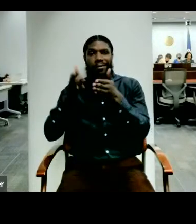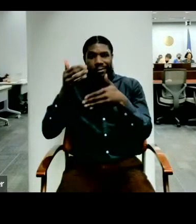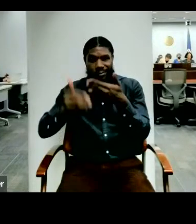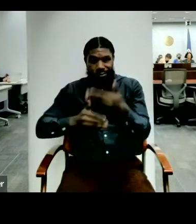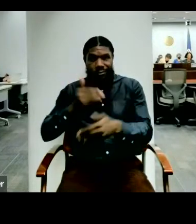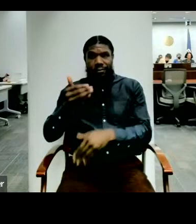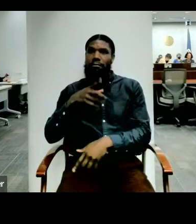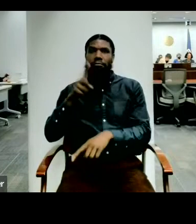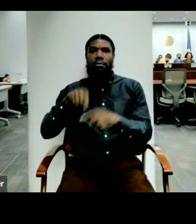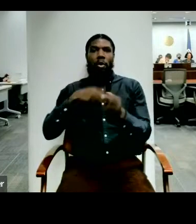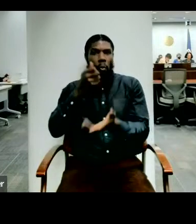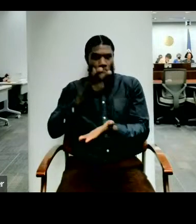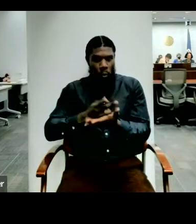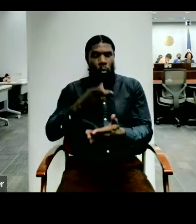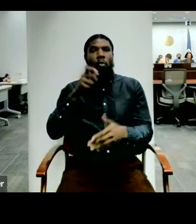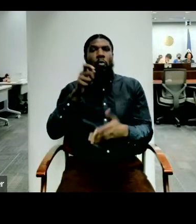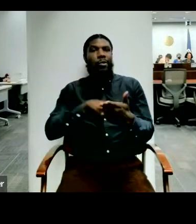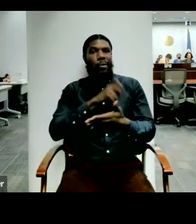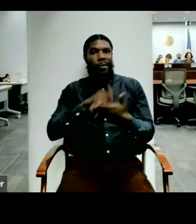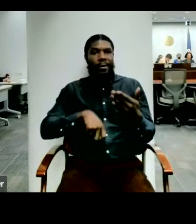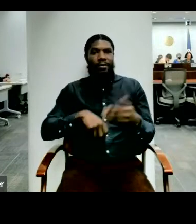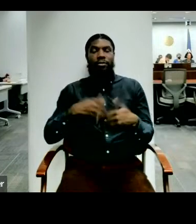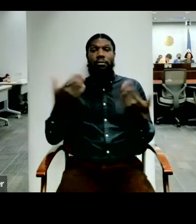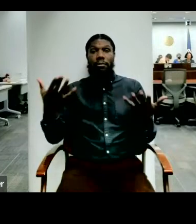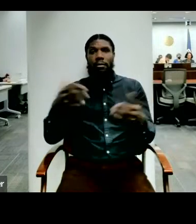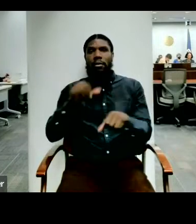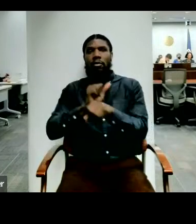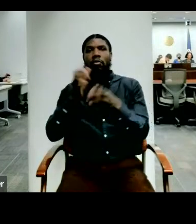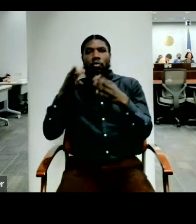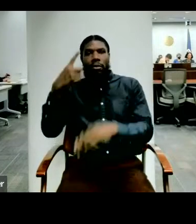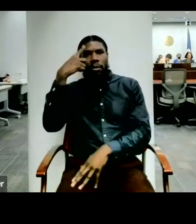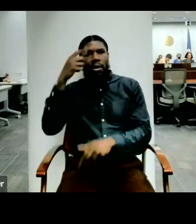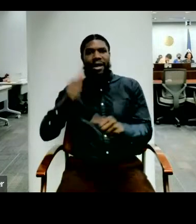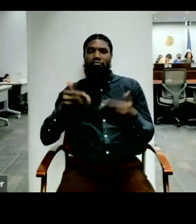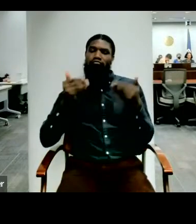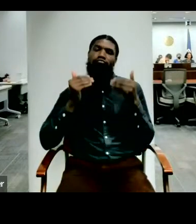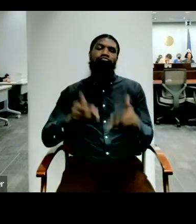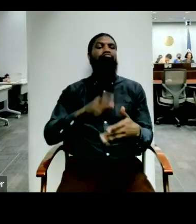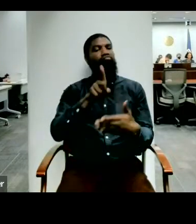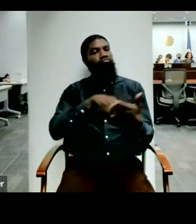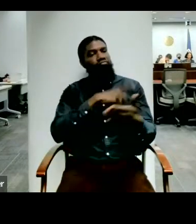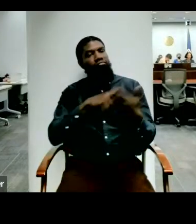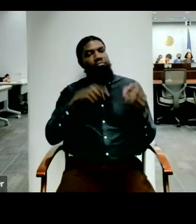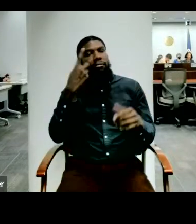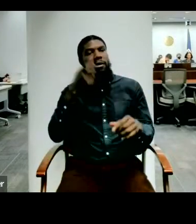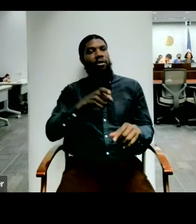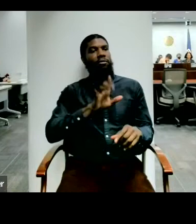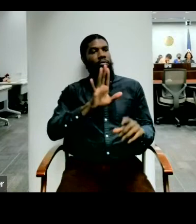Employers should not feel free to intentionally discriminate against LGTBQ + people in their